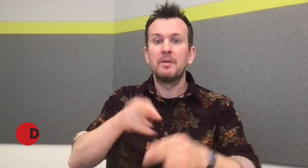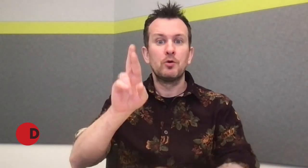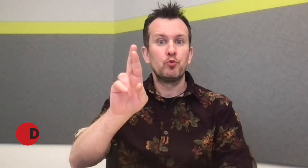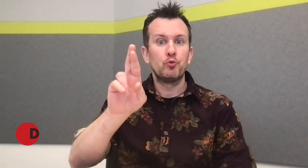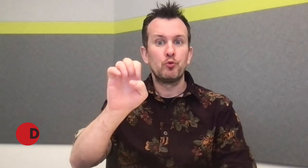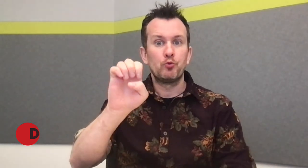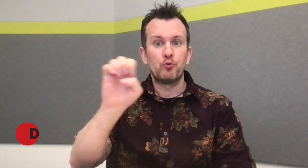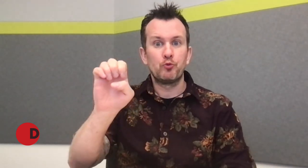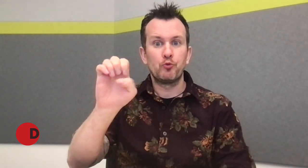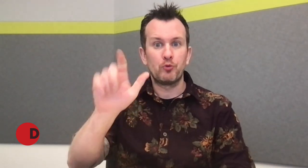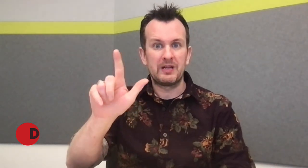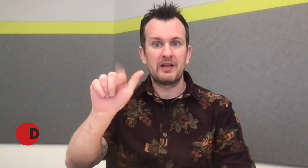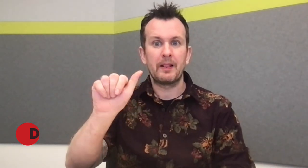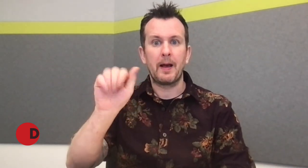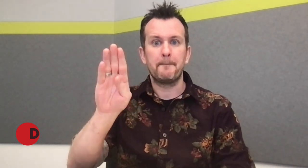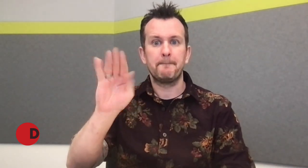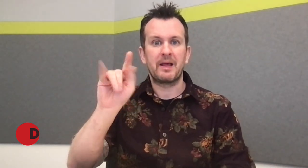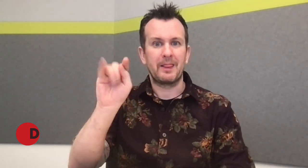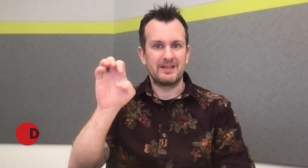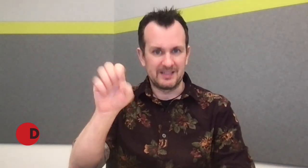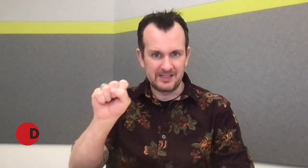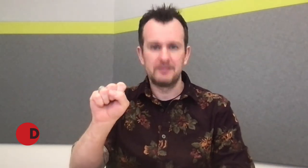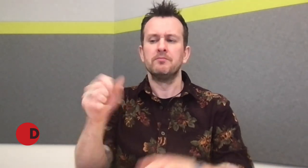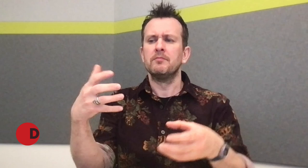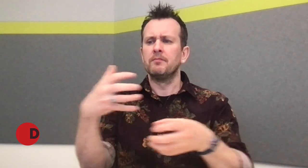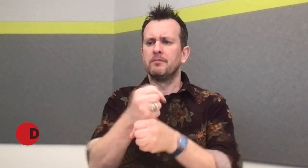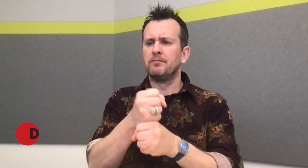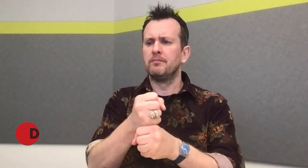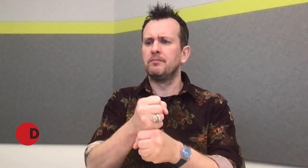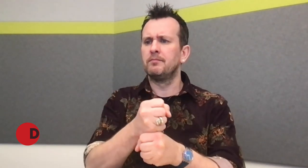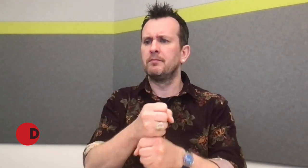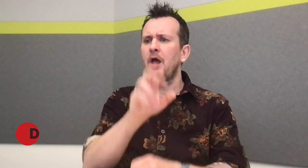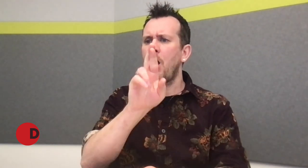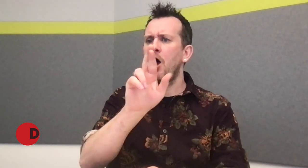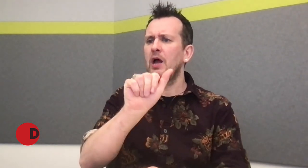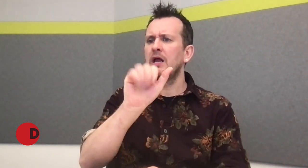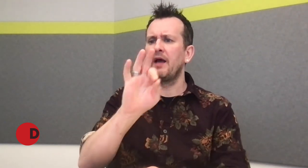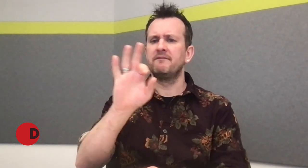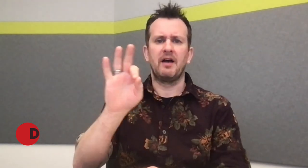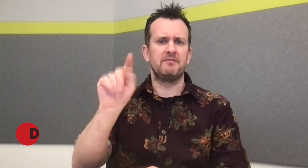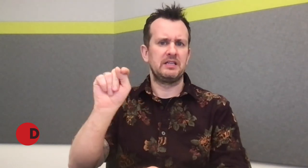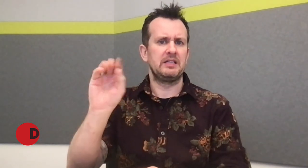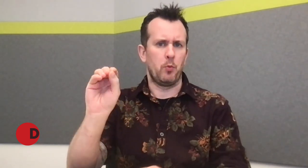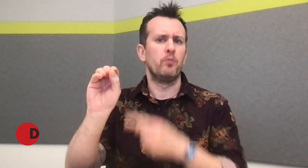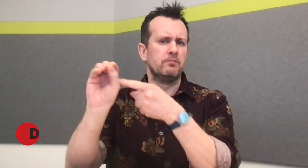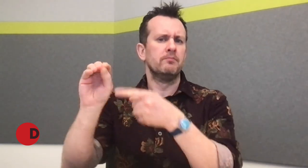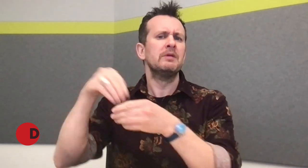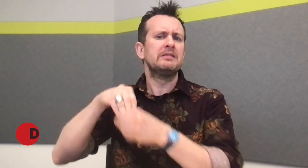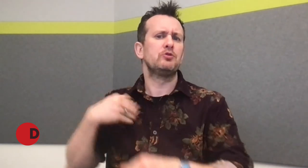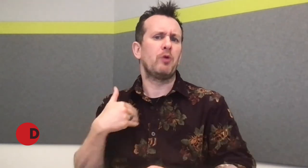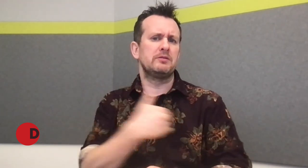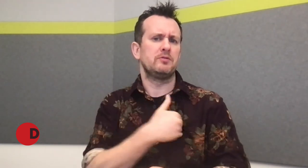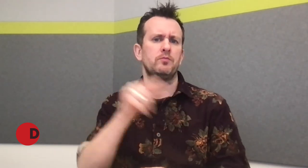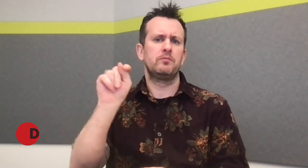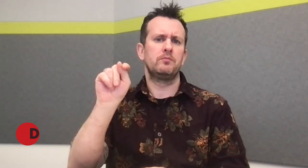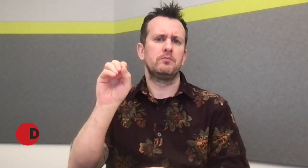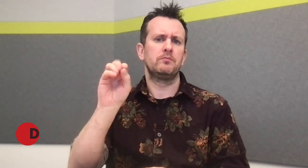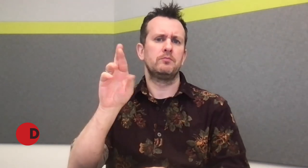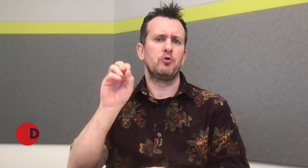coming up called ReelAbilities (RAFFTO) in Toronto, Canada.